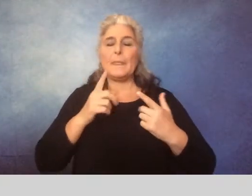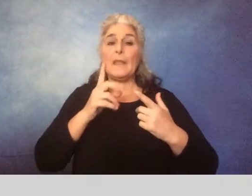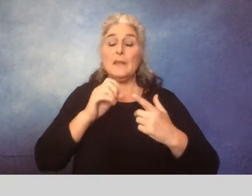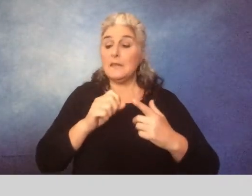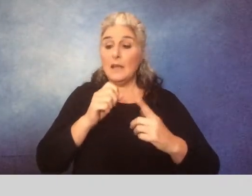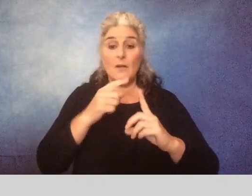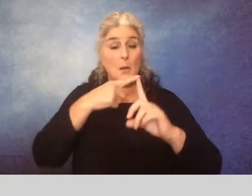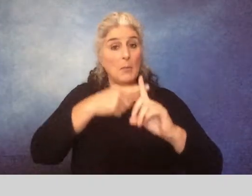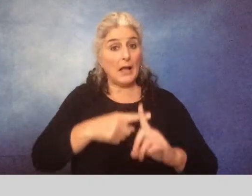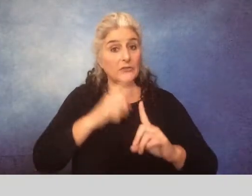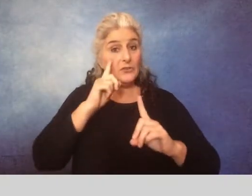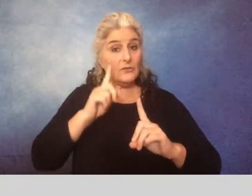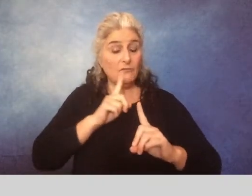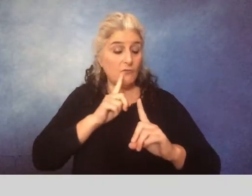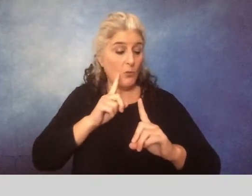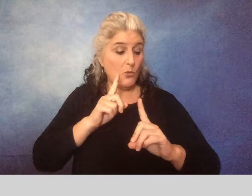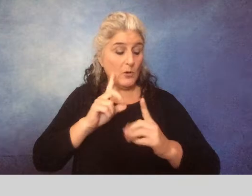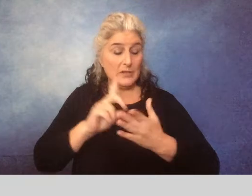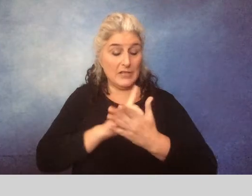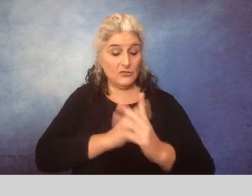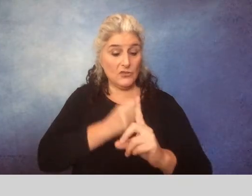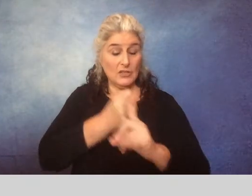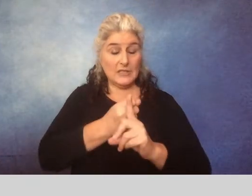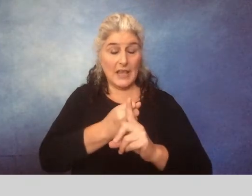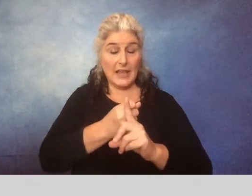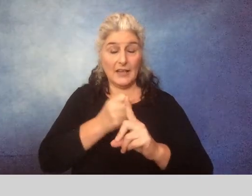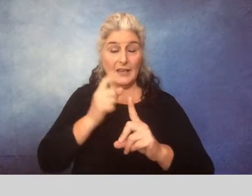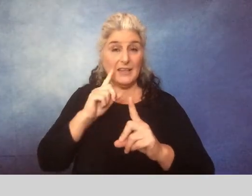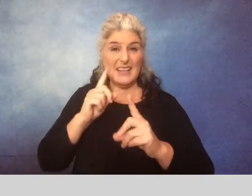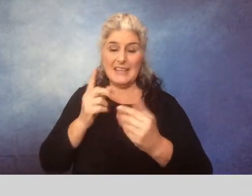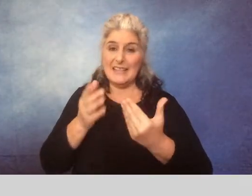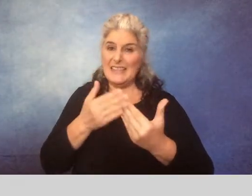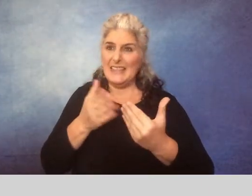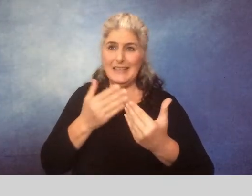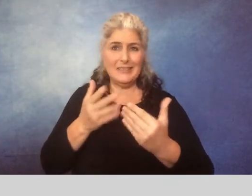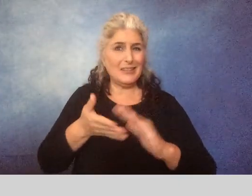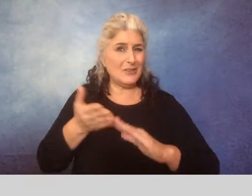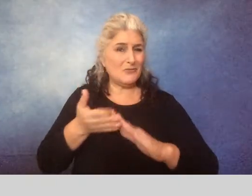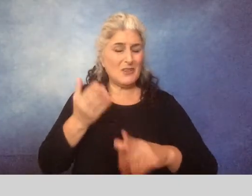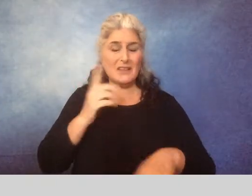And if your targets password is in the list and you're done, You've crack their account.